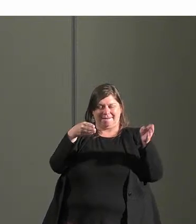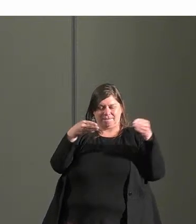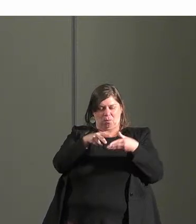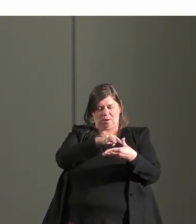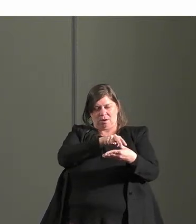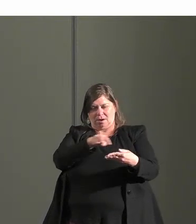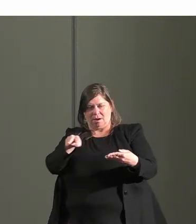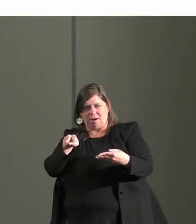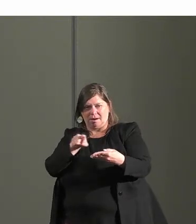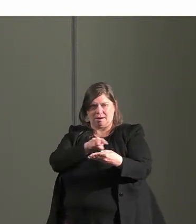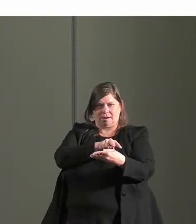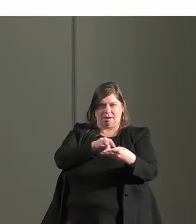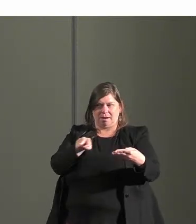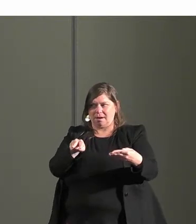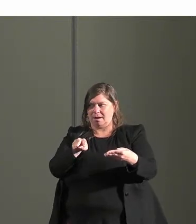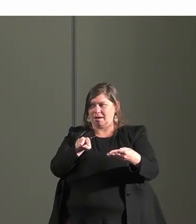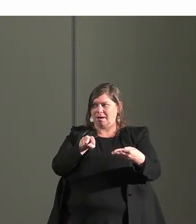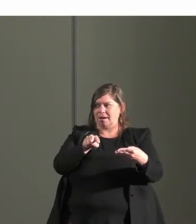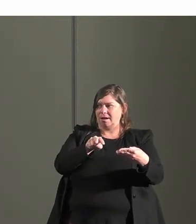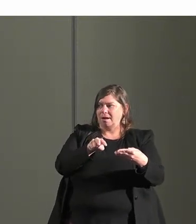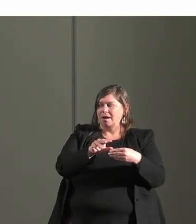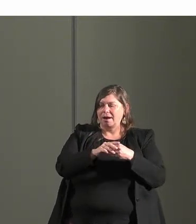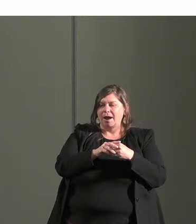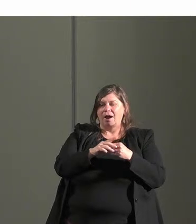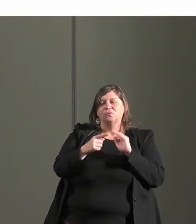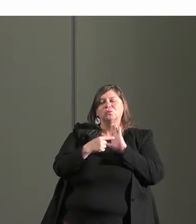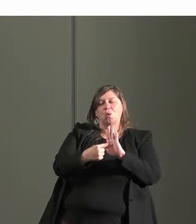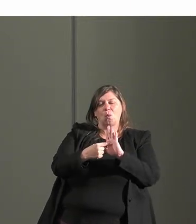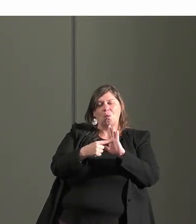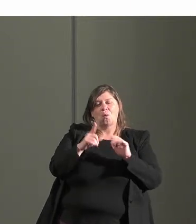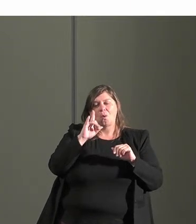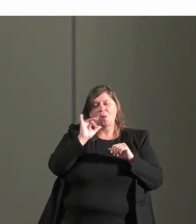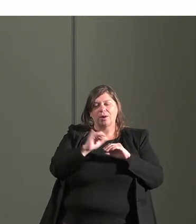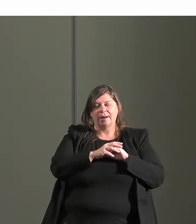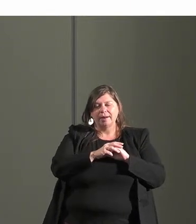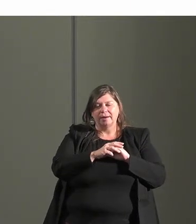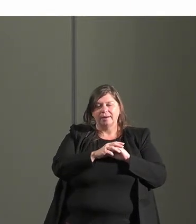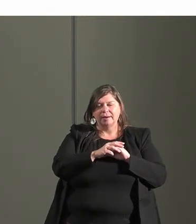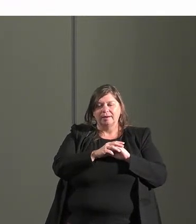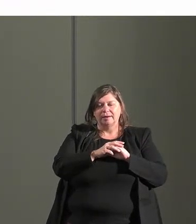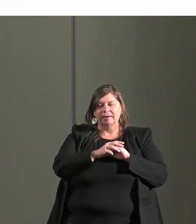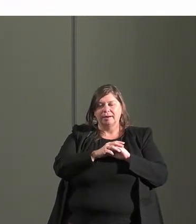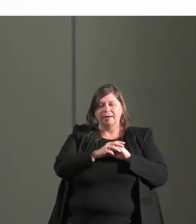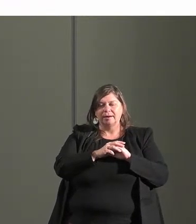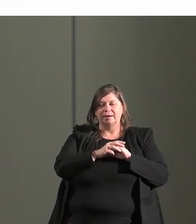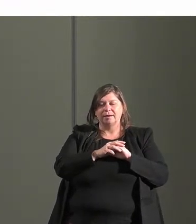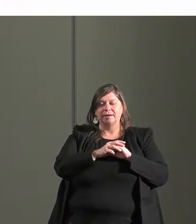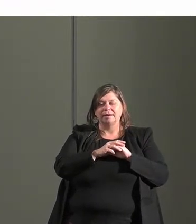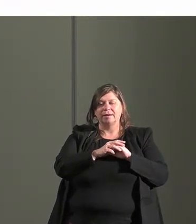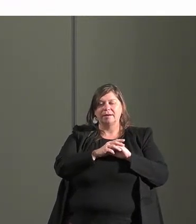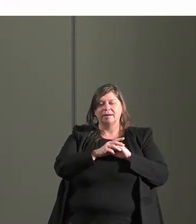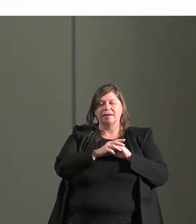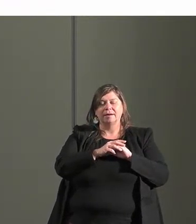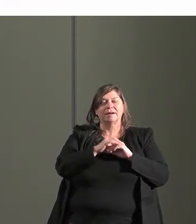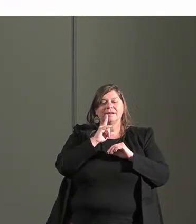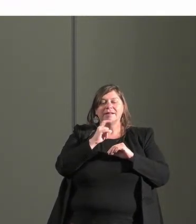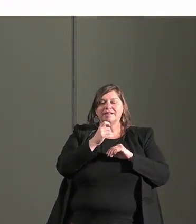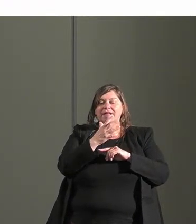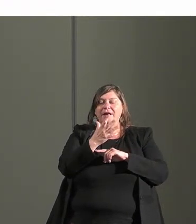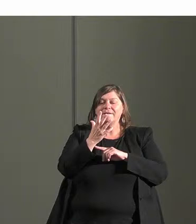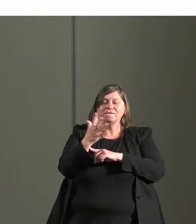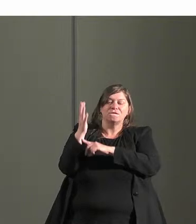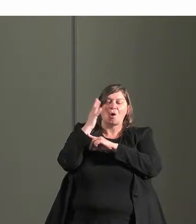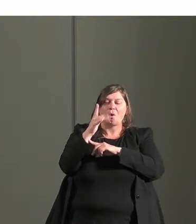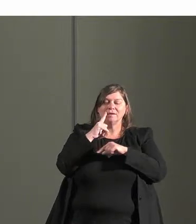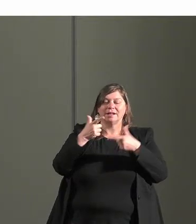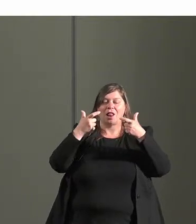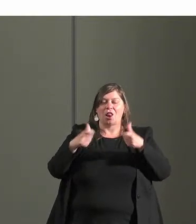reading focus, . You will enable it in settings. I will